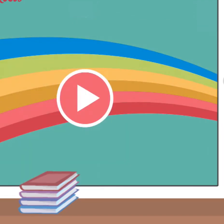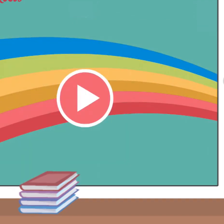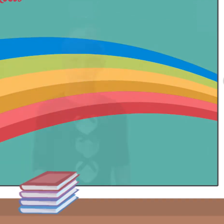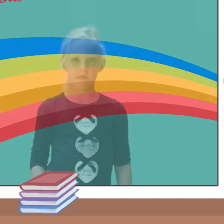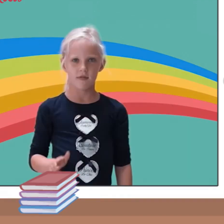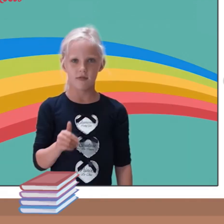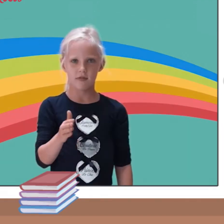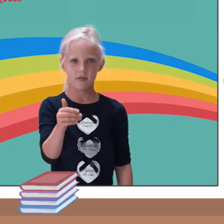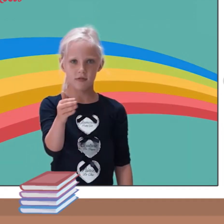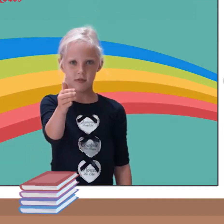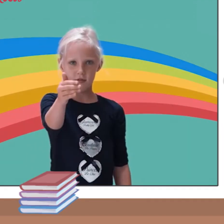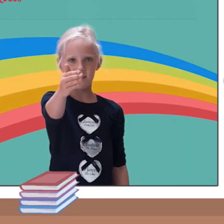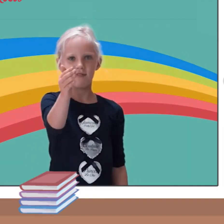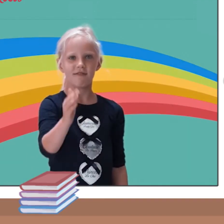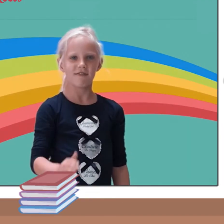Fish